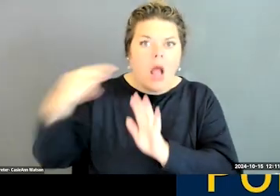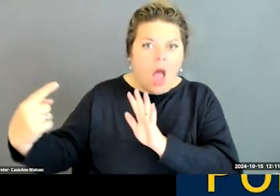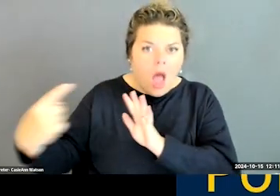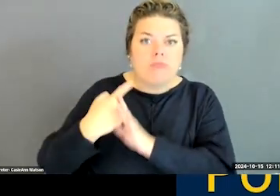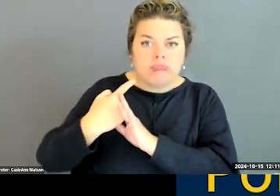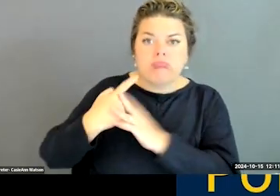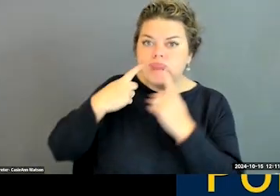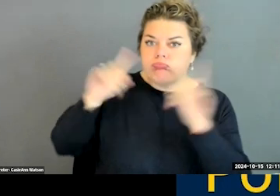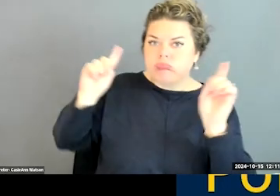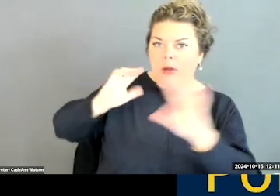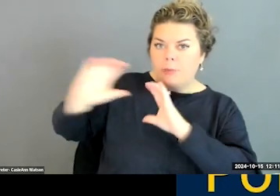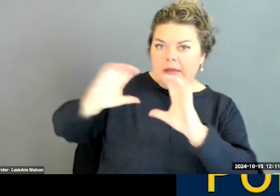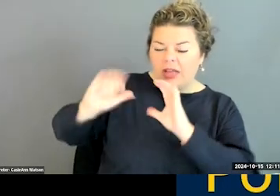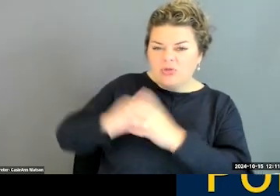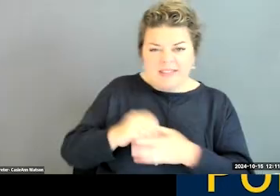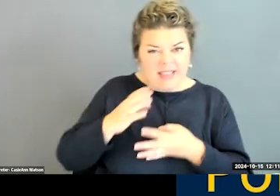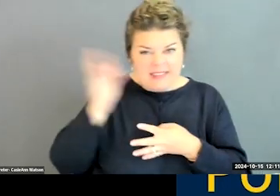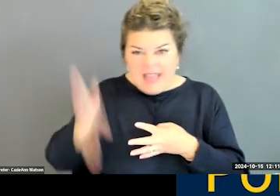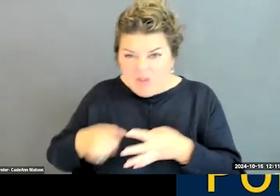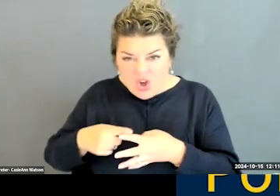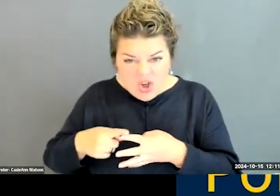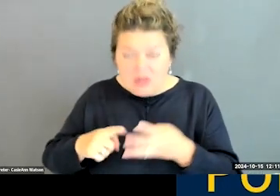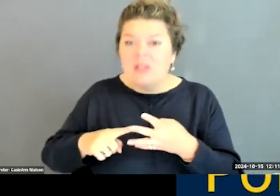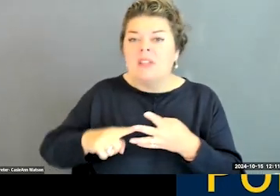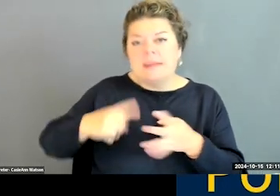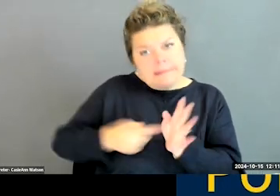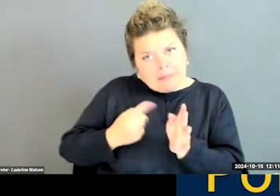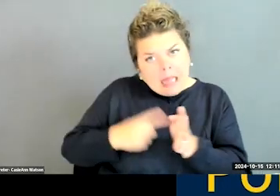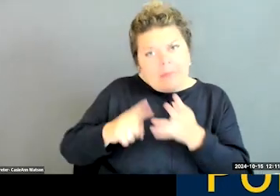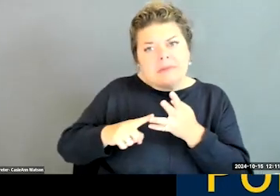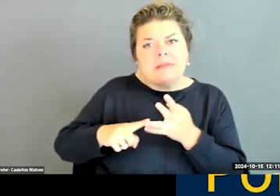Is it never, sometimes, most of the time, or always?